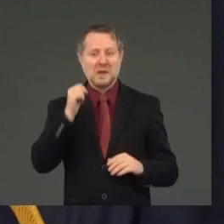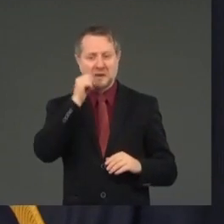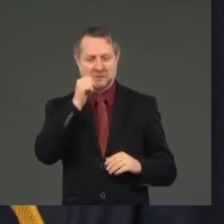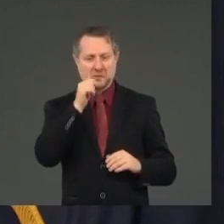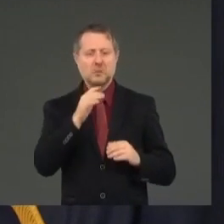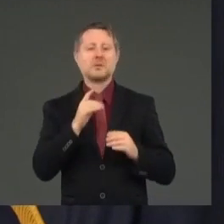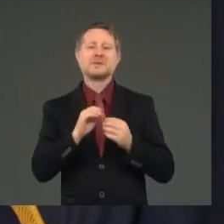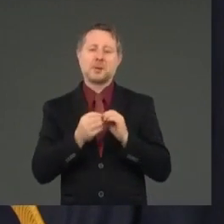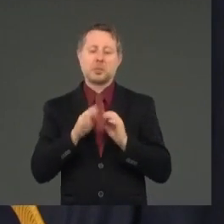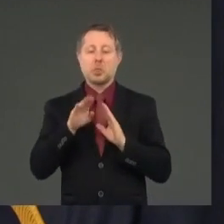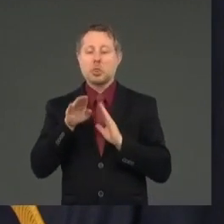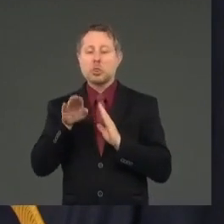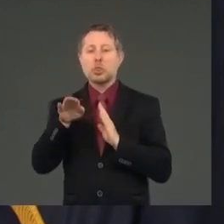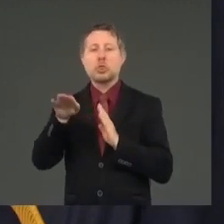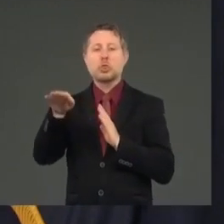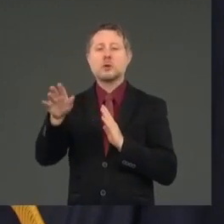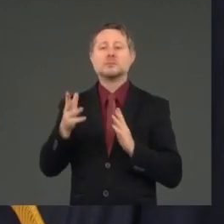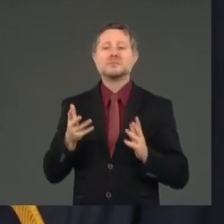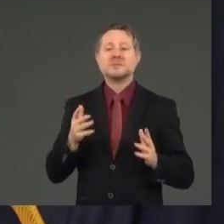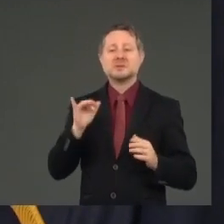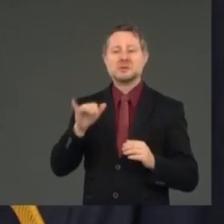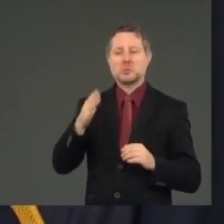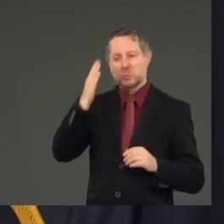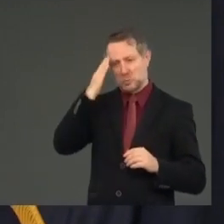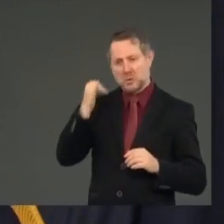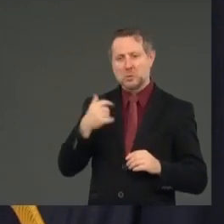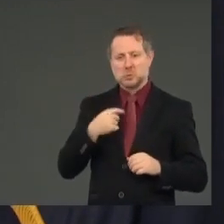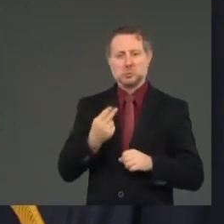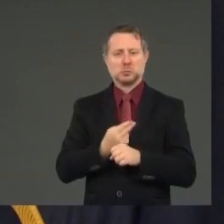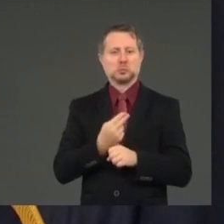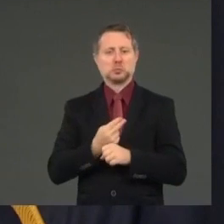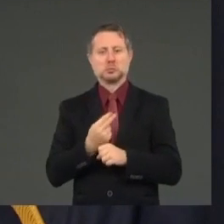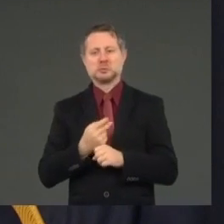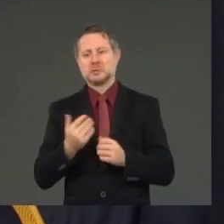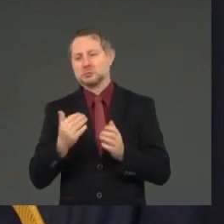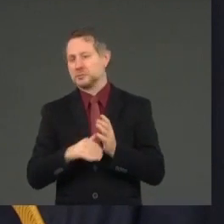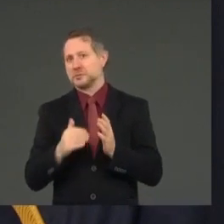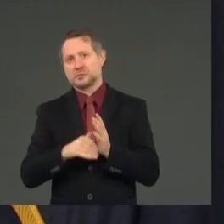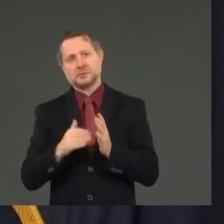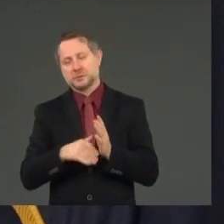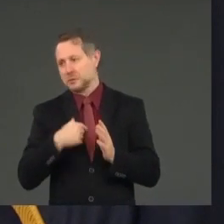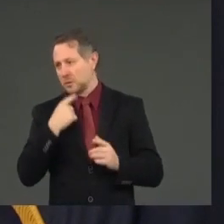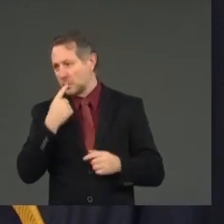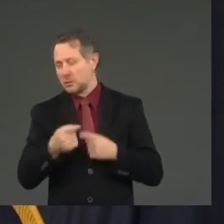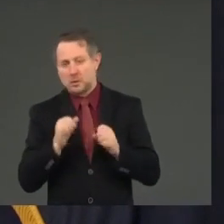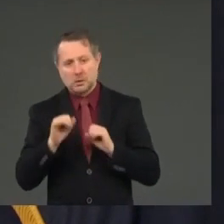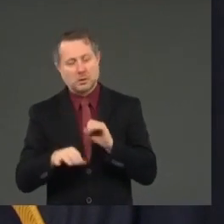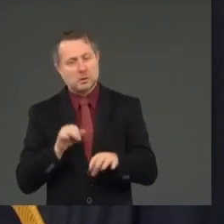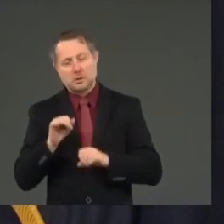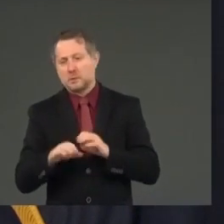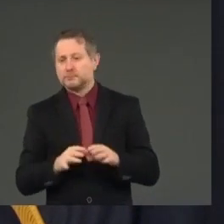HAVEN'T SEEN ANY INCREASES. YOU KNOW, YOU HAVE, JIMMY, A